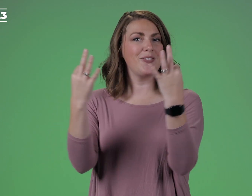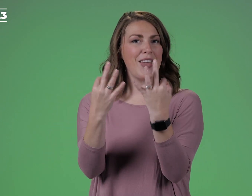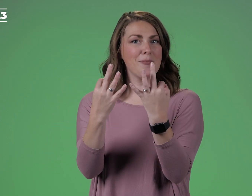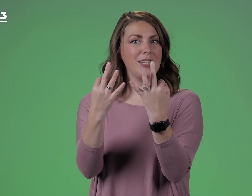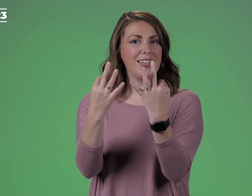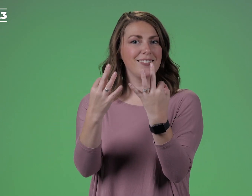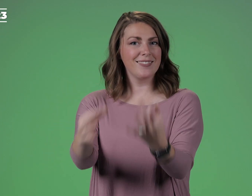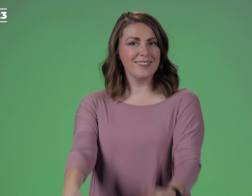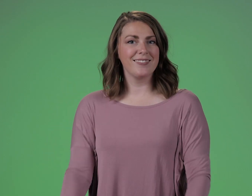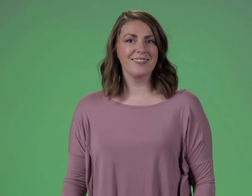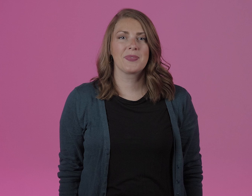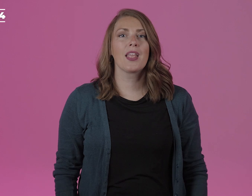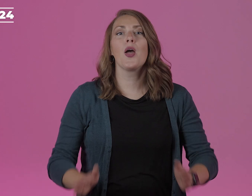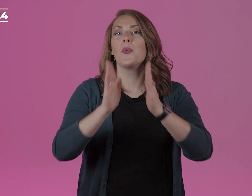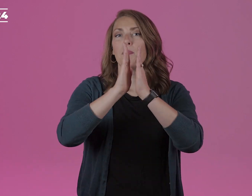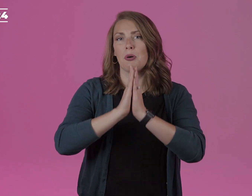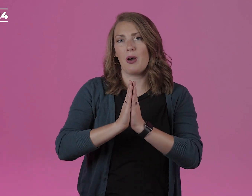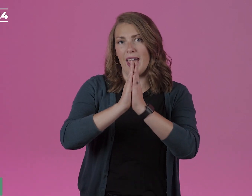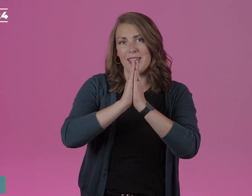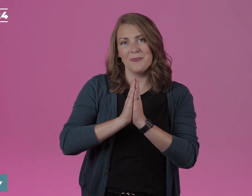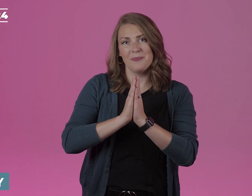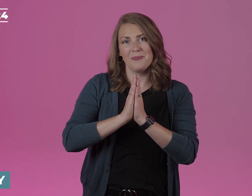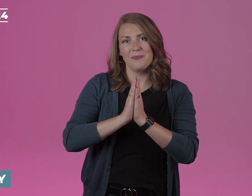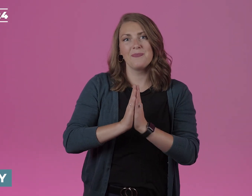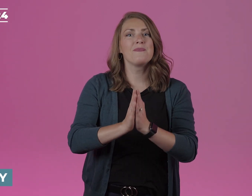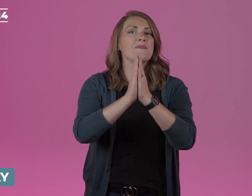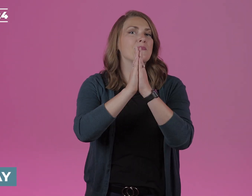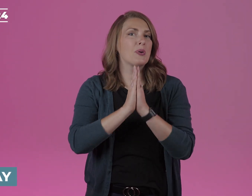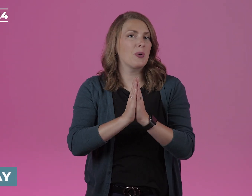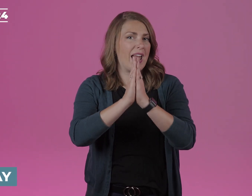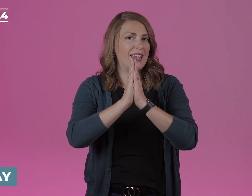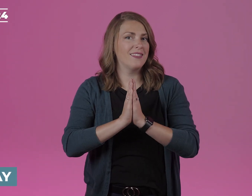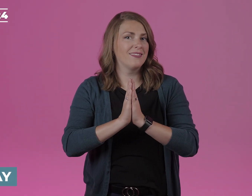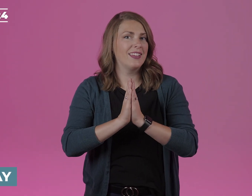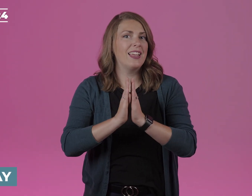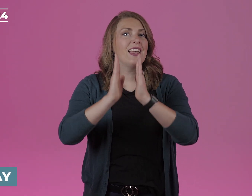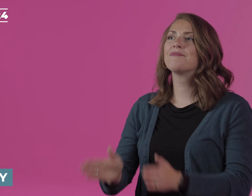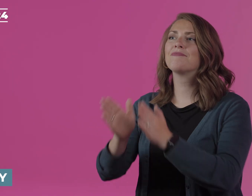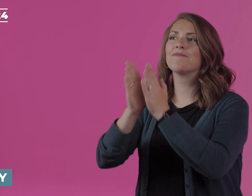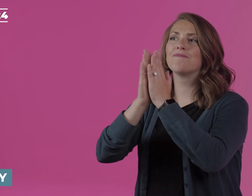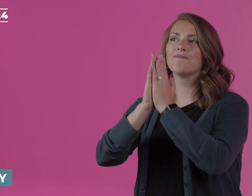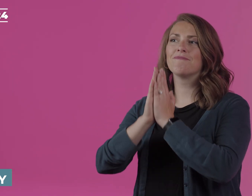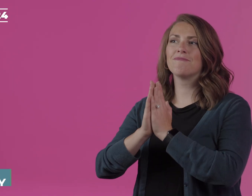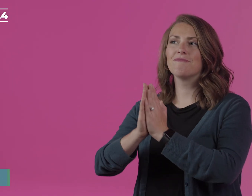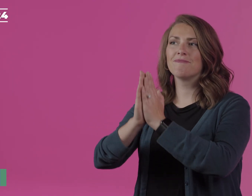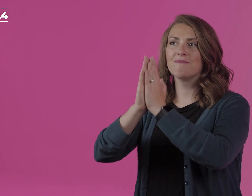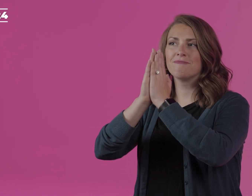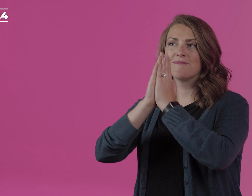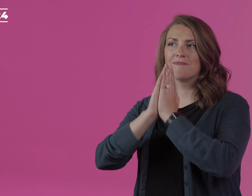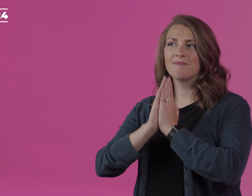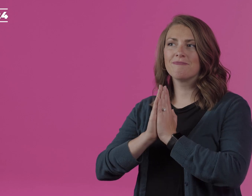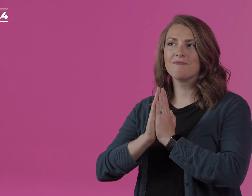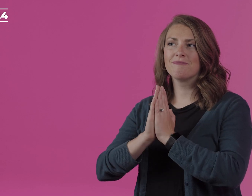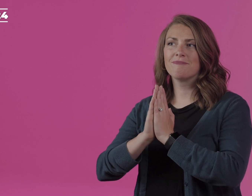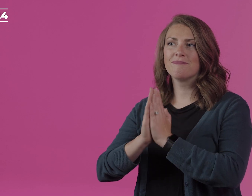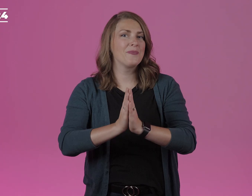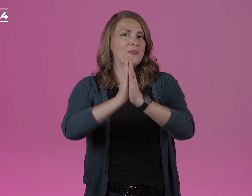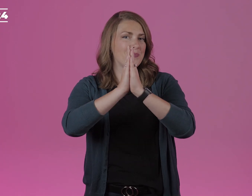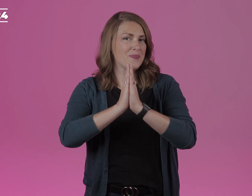Family. Pray. It's your hands together. Looking like you're praying.